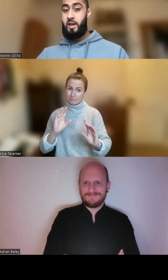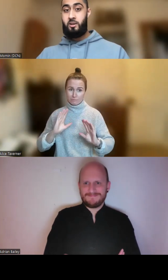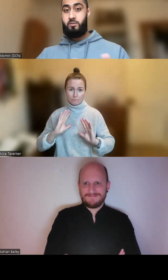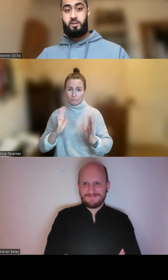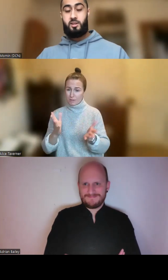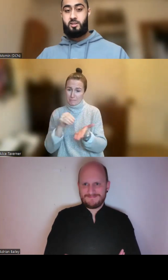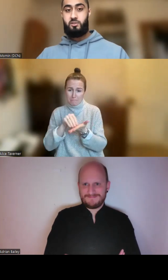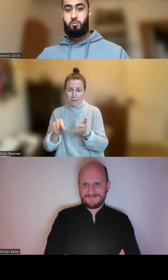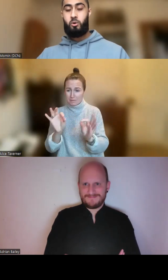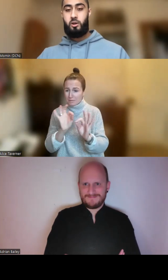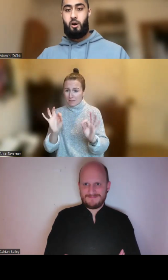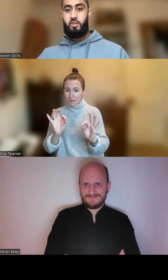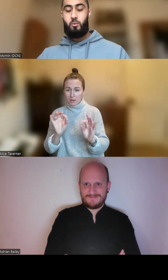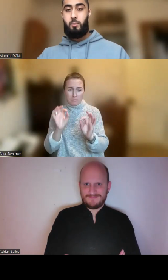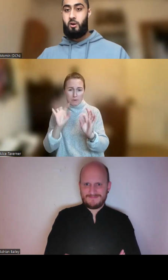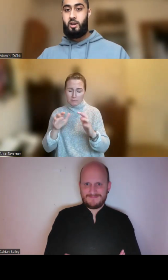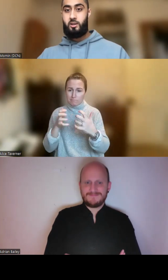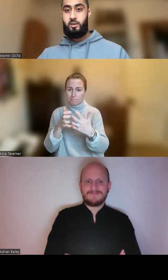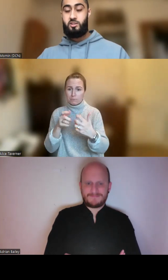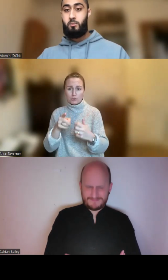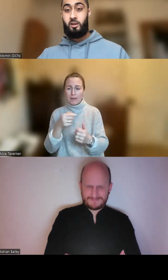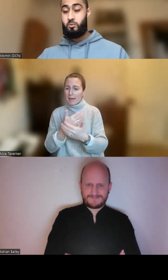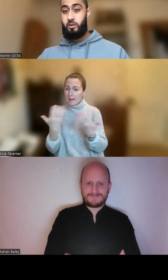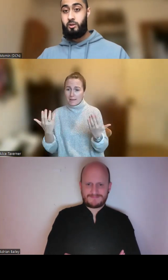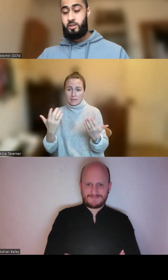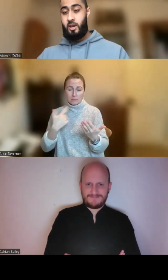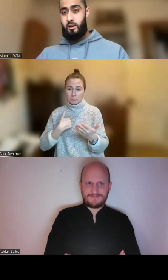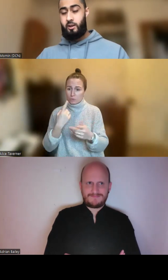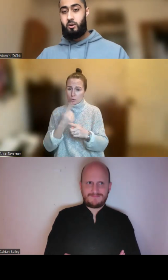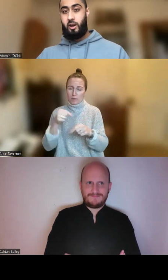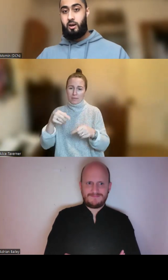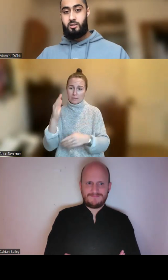Any of these things that I've spoken about in the webinar, any of these domains, whether it's TikTok ads,